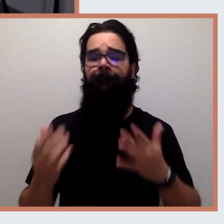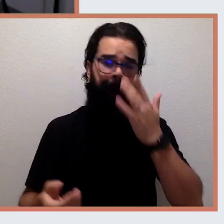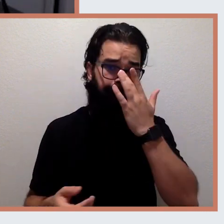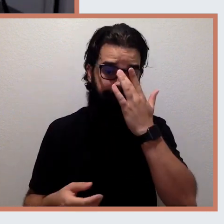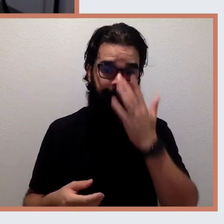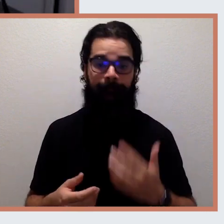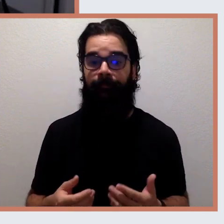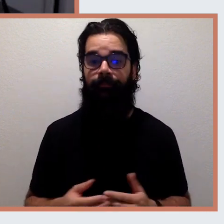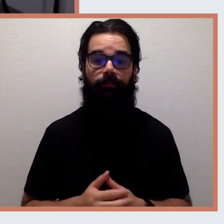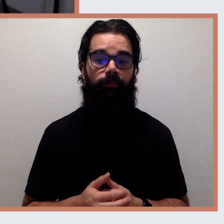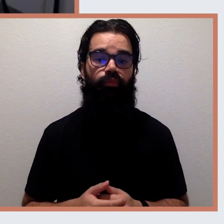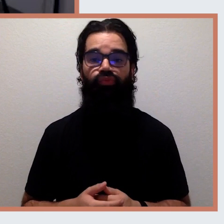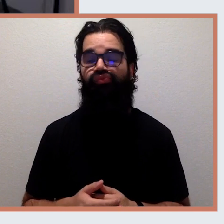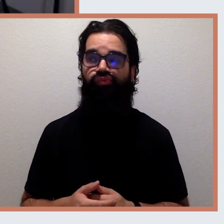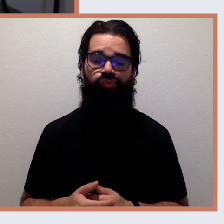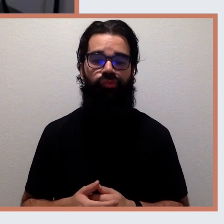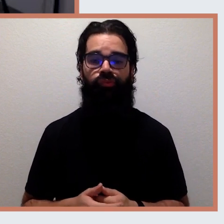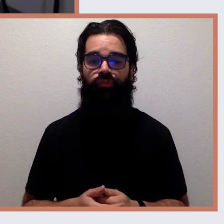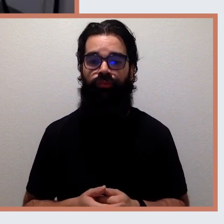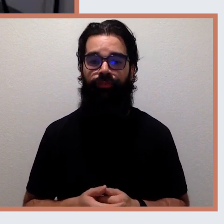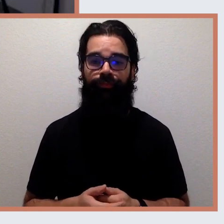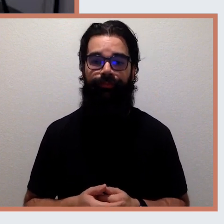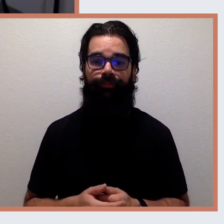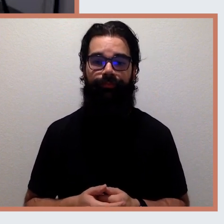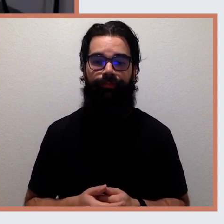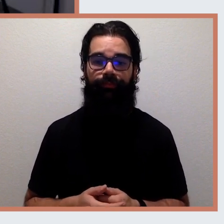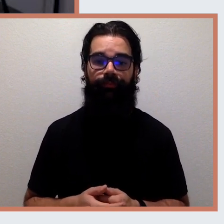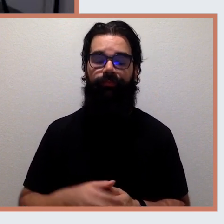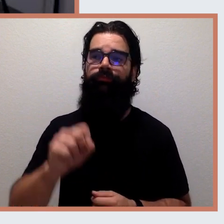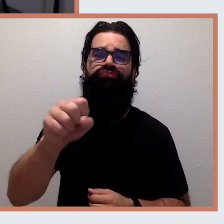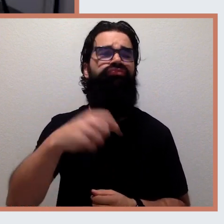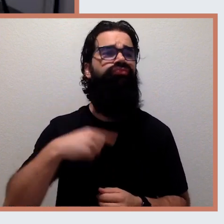I think it would be awesome if maybe in the deaf community,